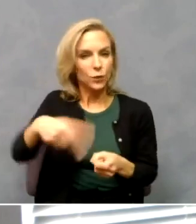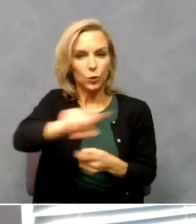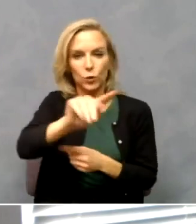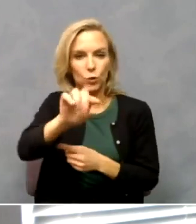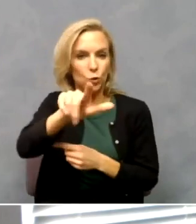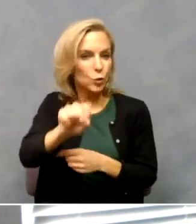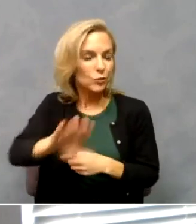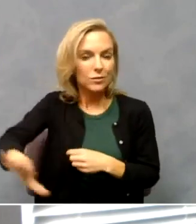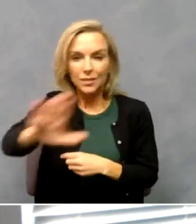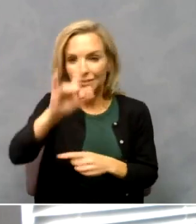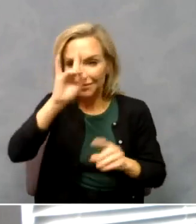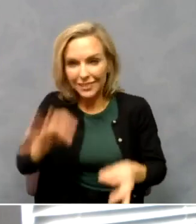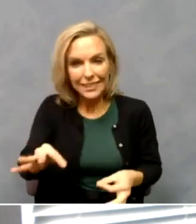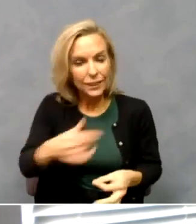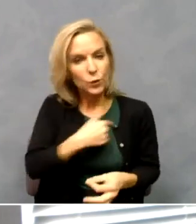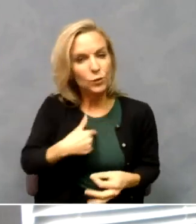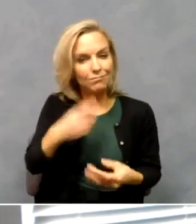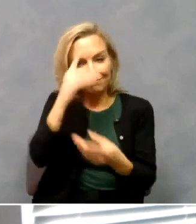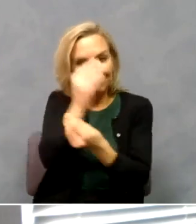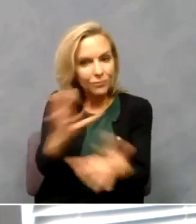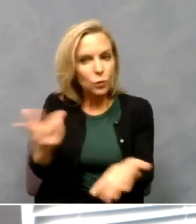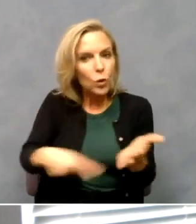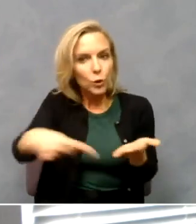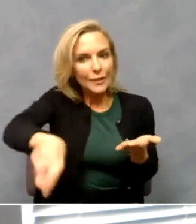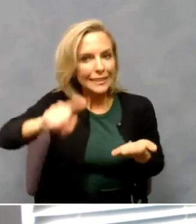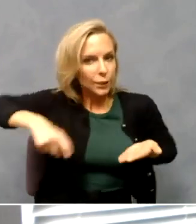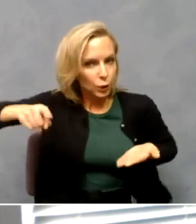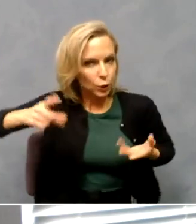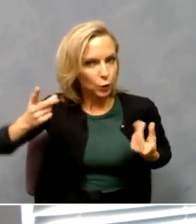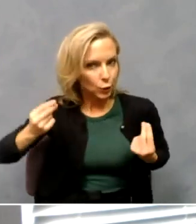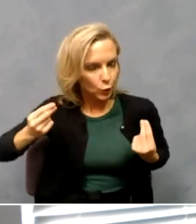to be done. And now we're working really hard to deploy this incredible